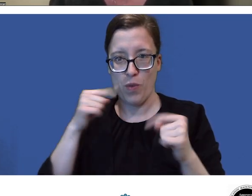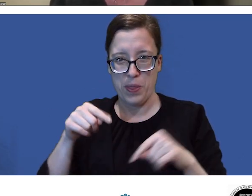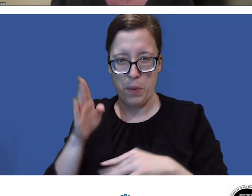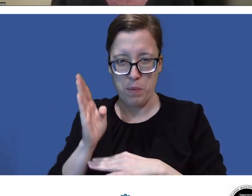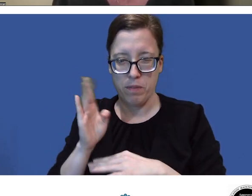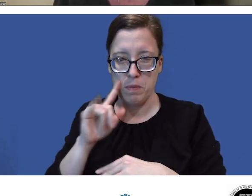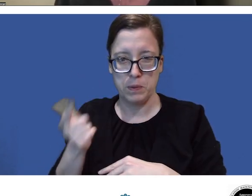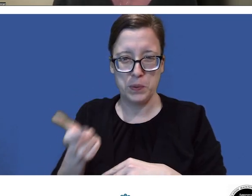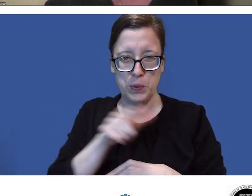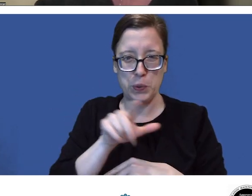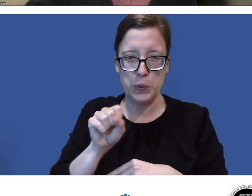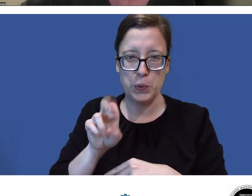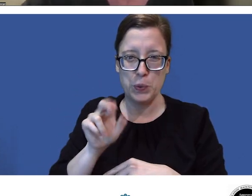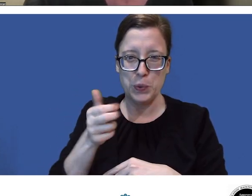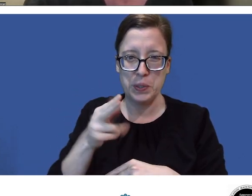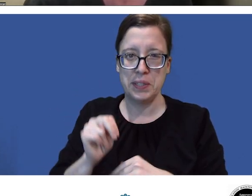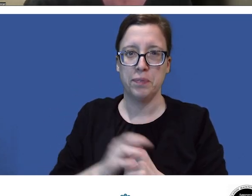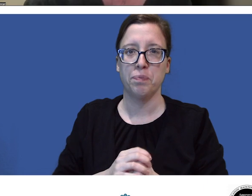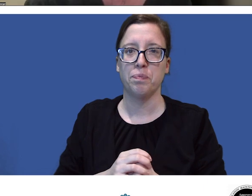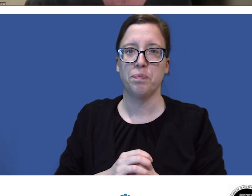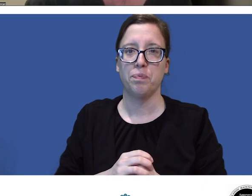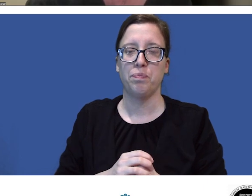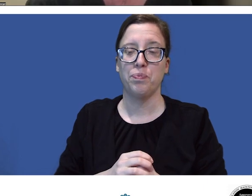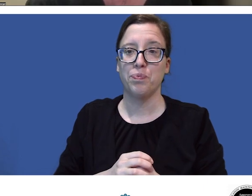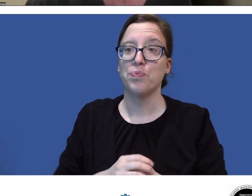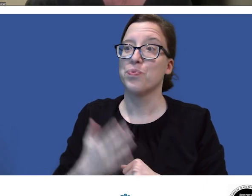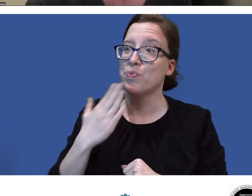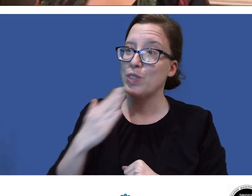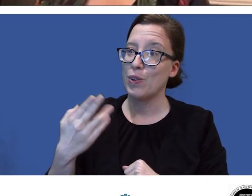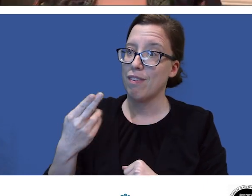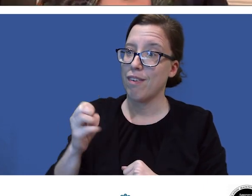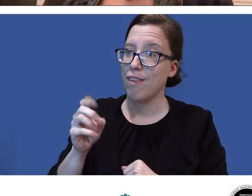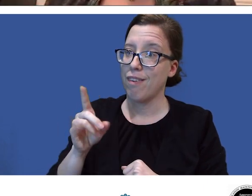going to turn it over to Susan. Susan Bashinski: Thank you, Heidi. I appreciate